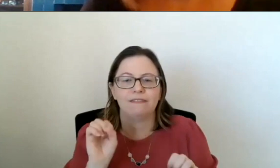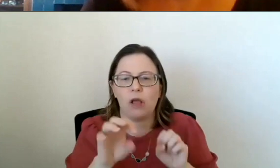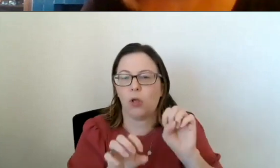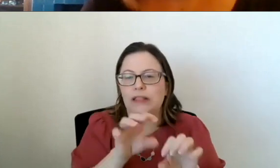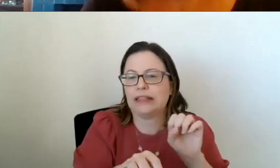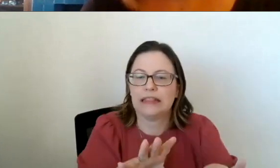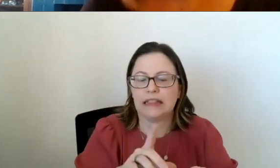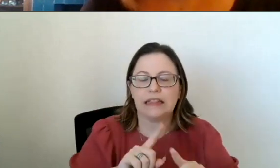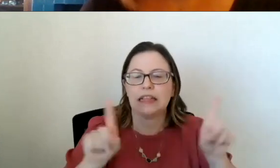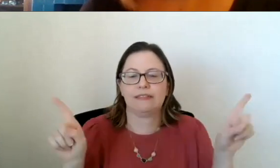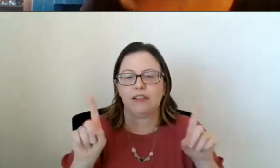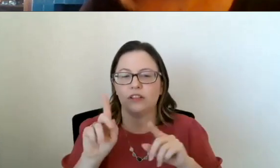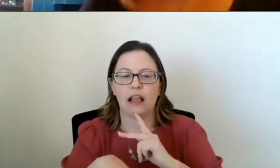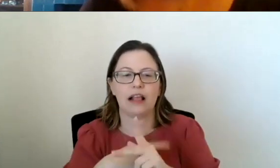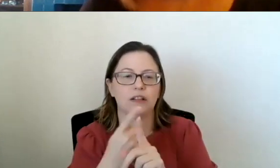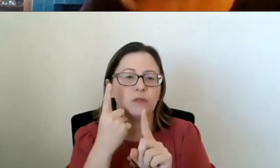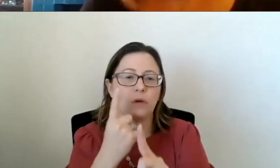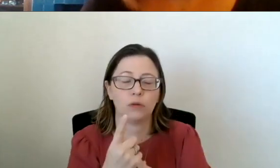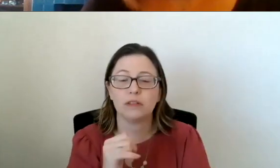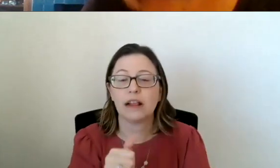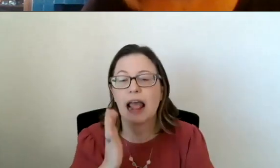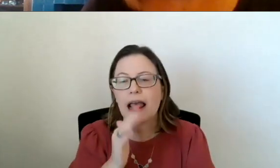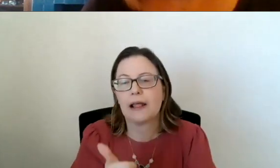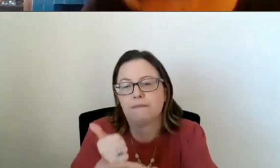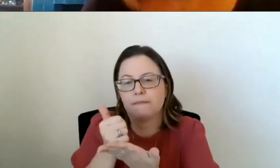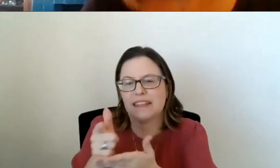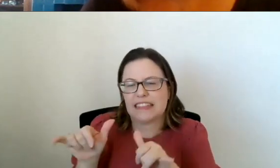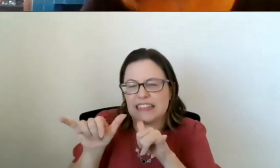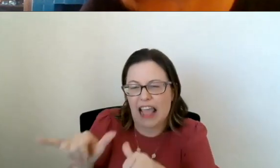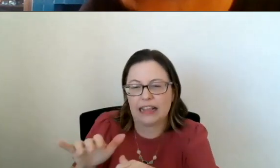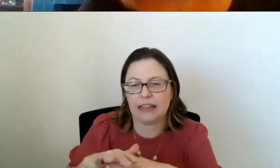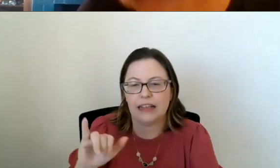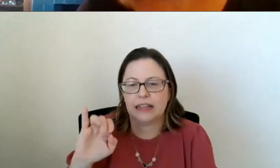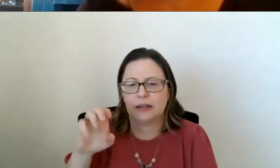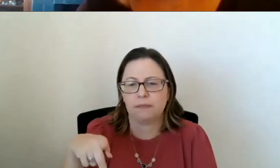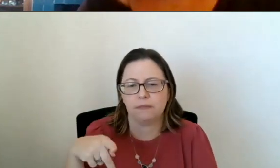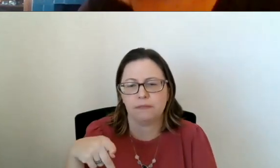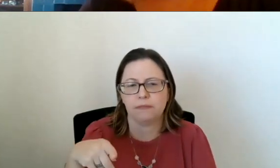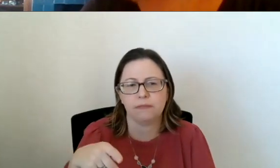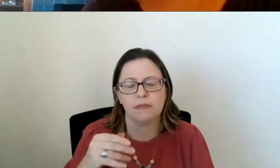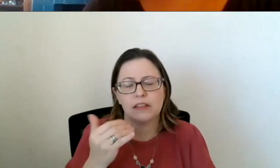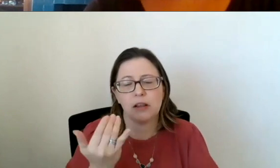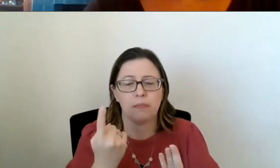there are sometimes those things that parents need to include so that the child continues